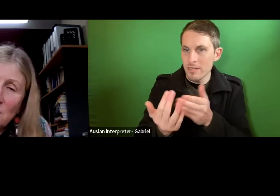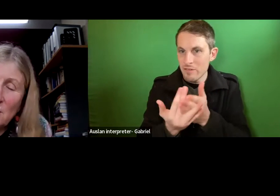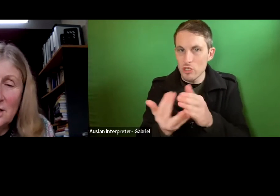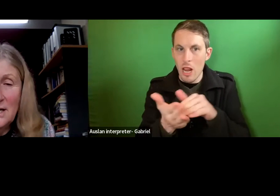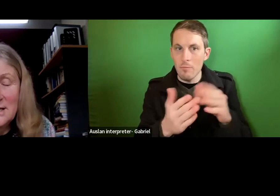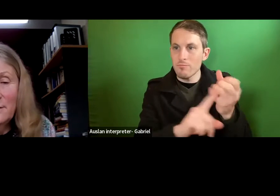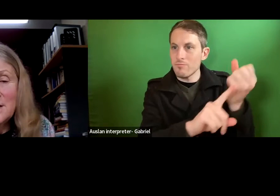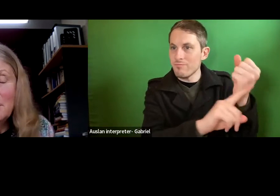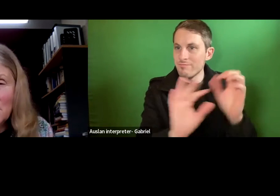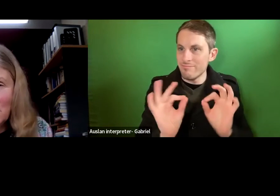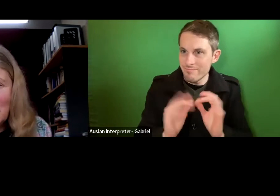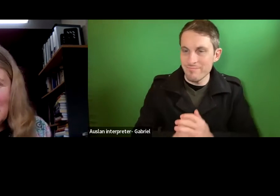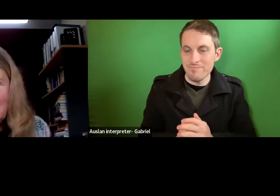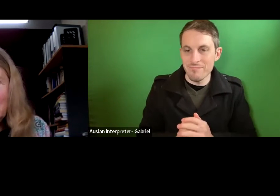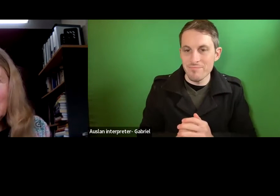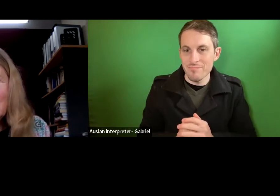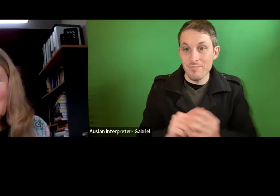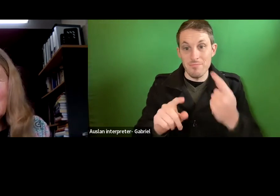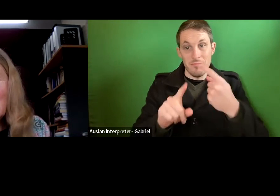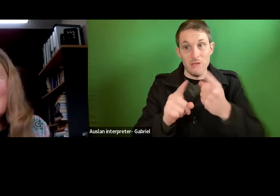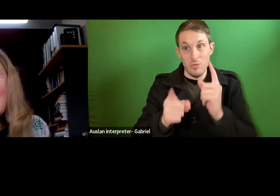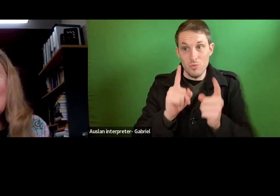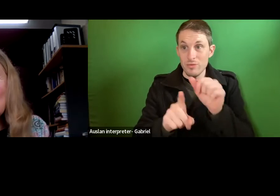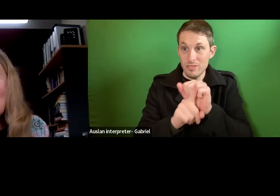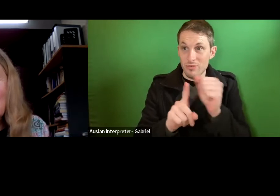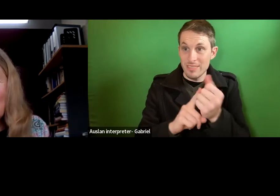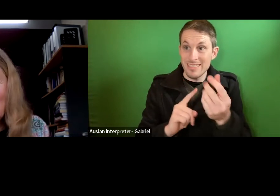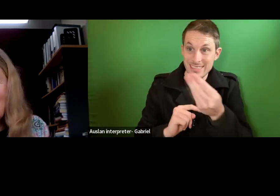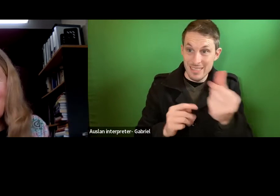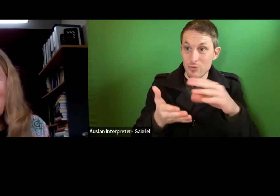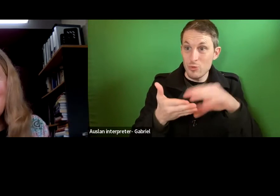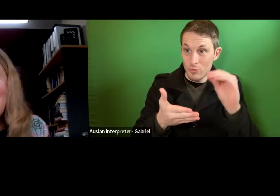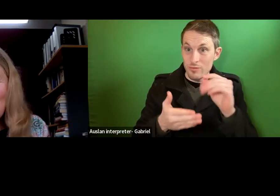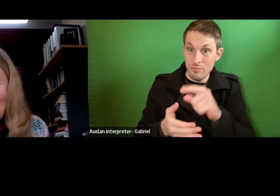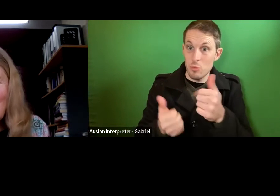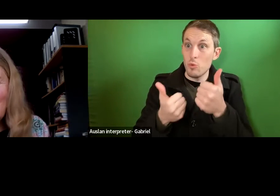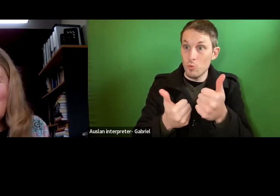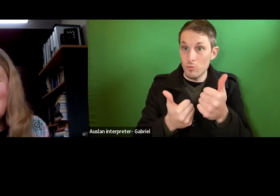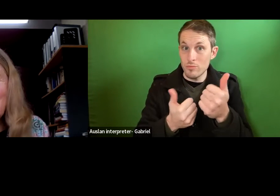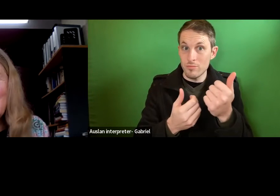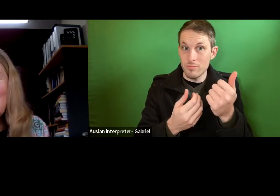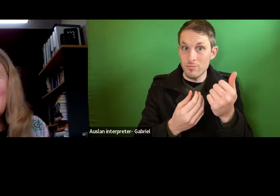also the case that for some students they do get good instruction, they do get good intervention,